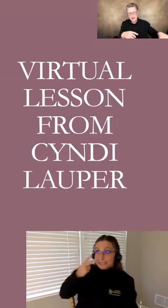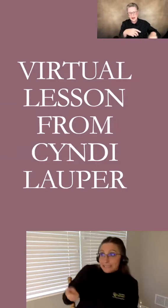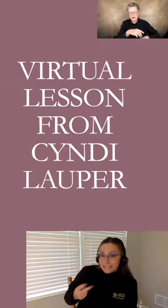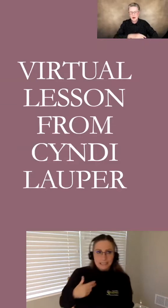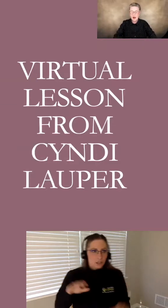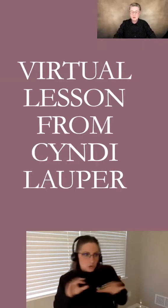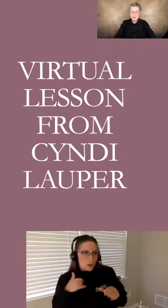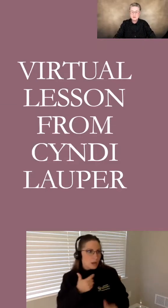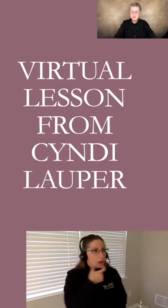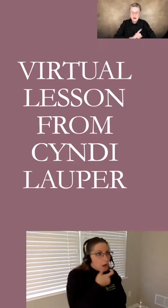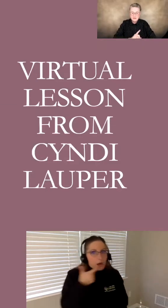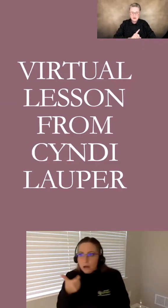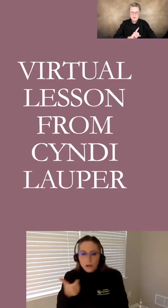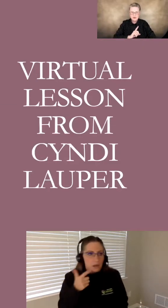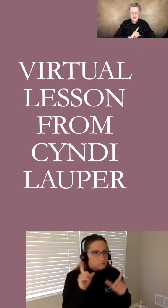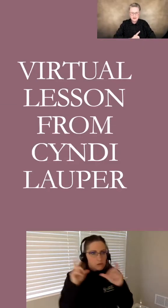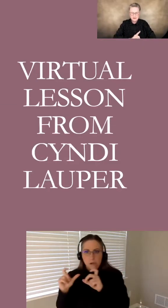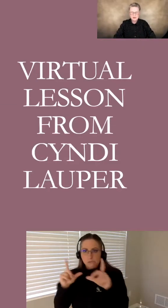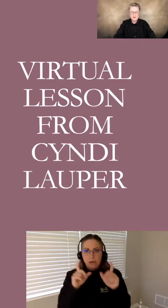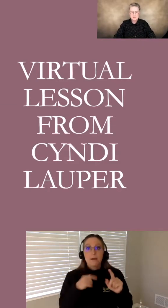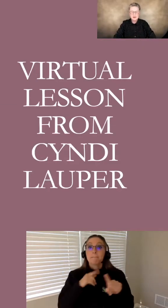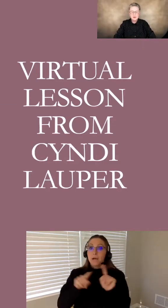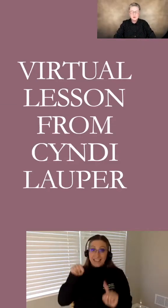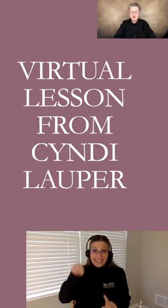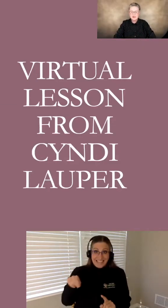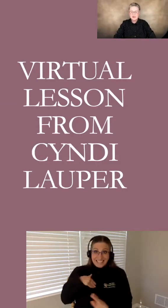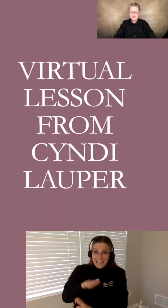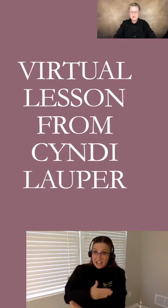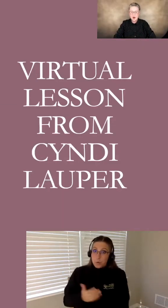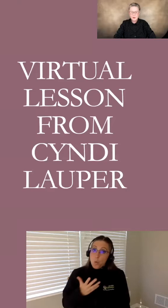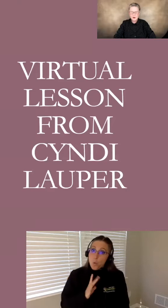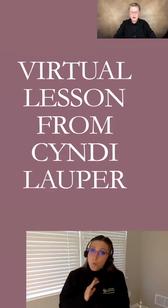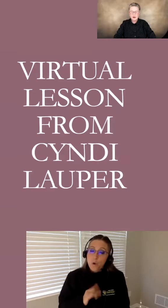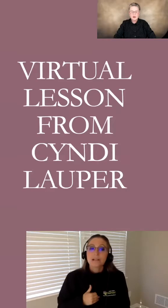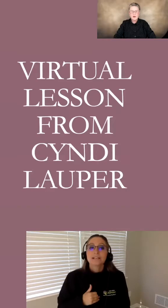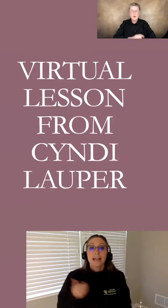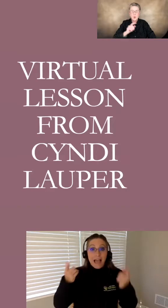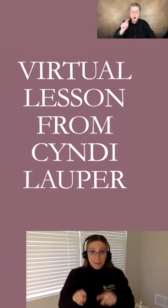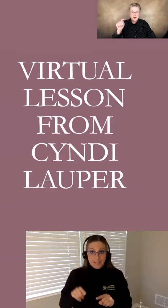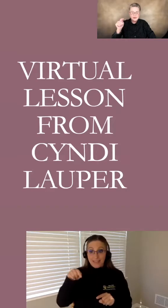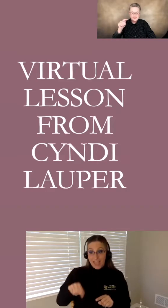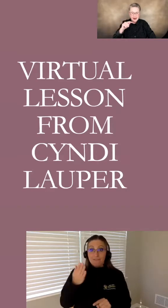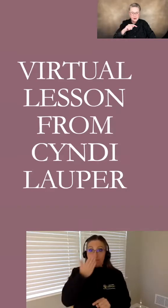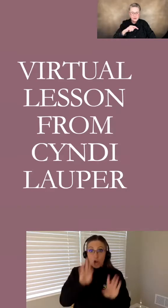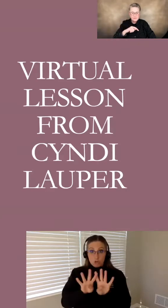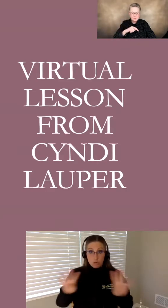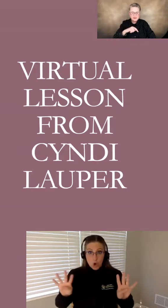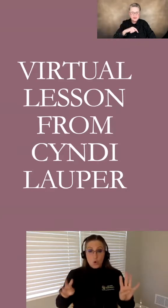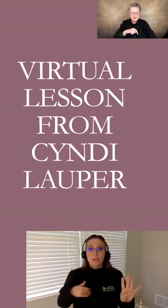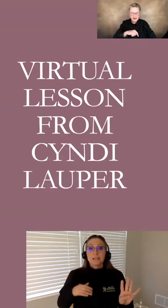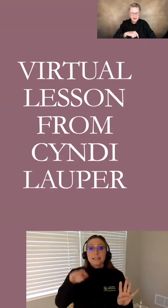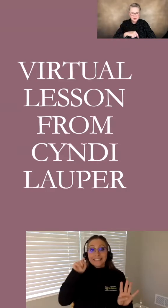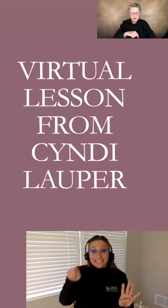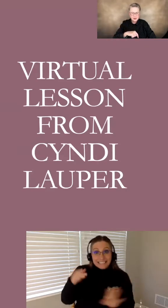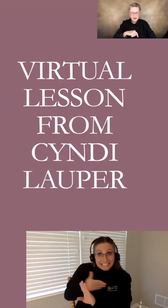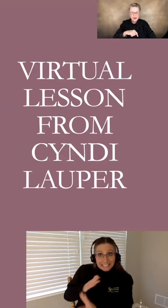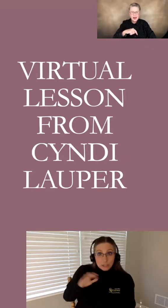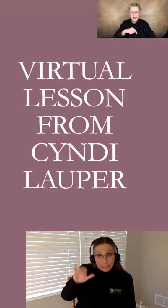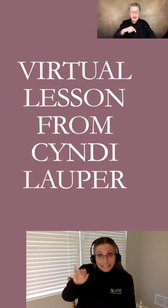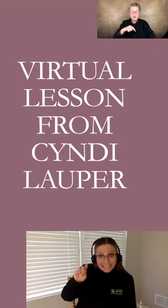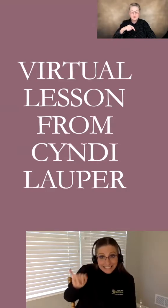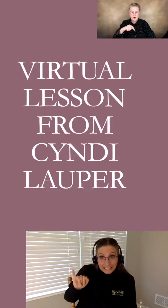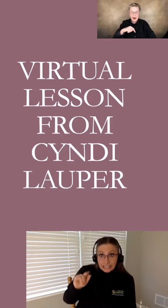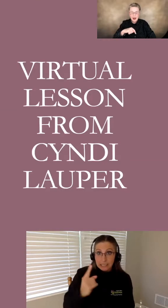and I will never forget this but Cyndi Lauper walked down from the stage and grabbed